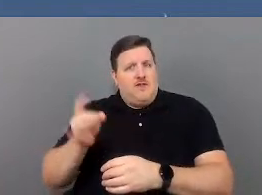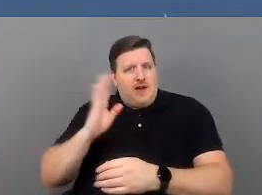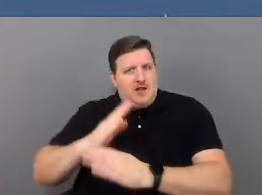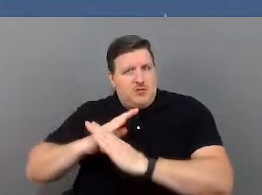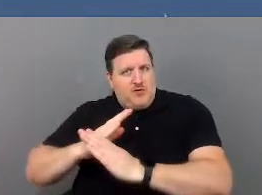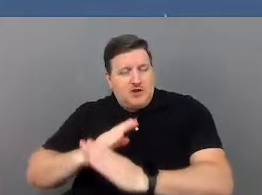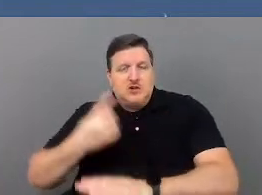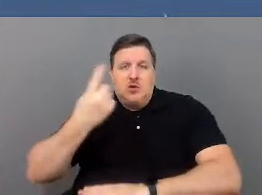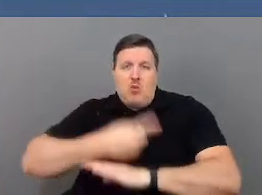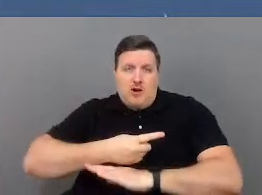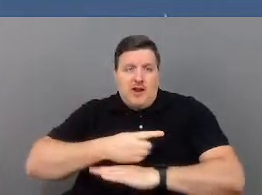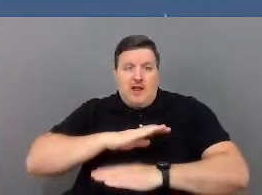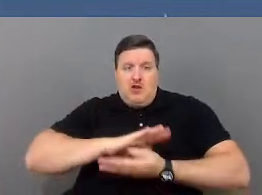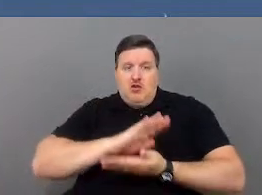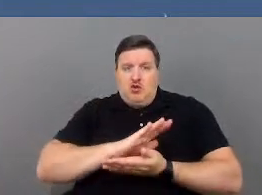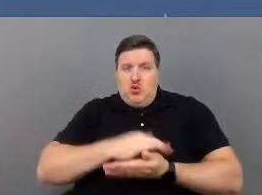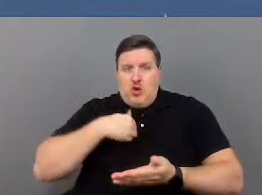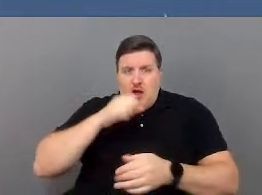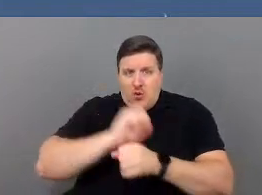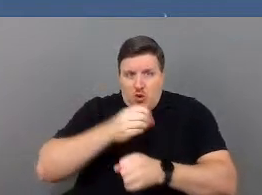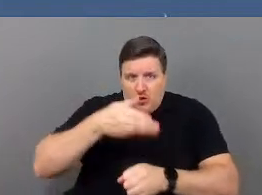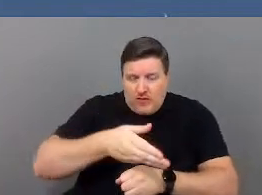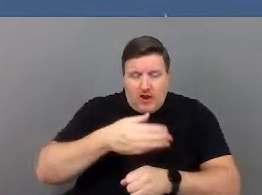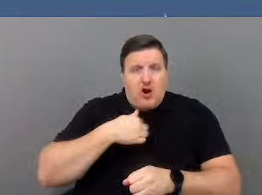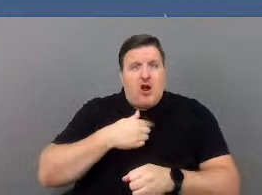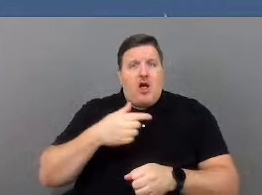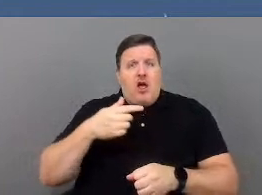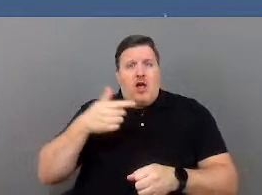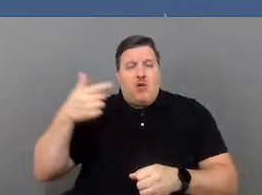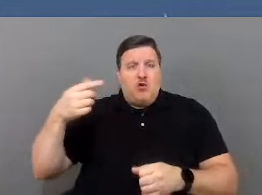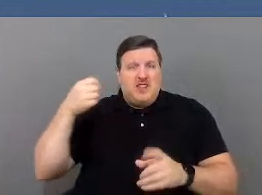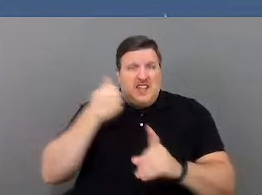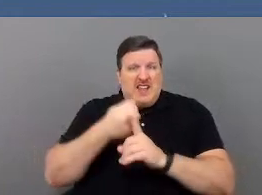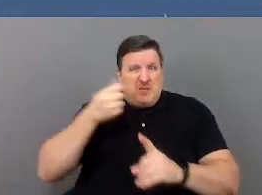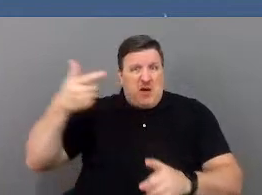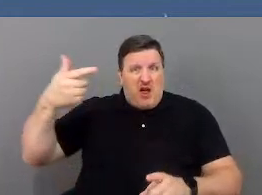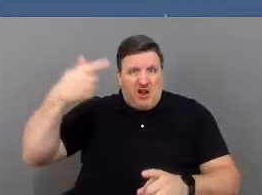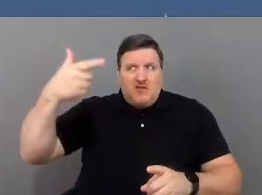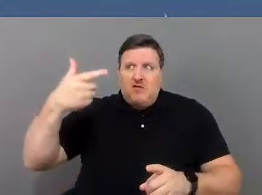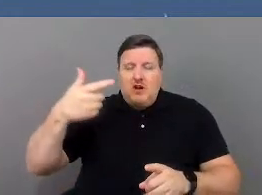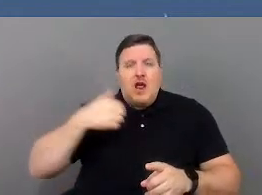FRAGMENTS IN A BROWN LUNCH BAG. ON ANOTHER DAY GUN FIRE BROKE OUT AND MPD TOLD US TO